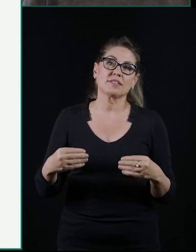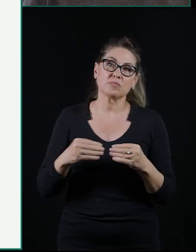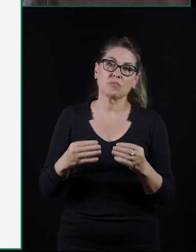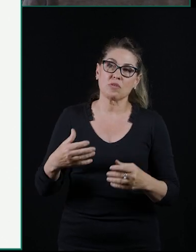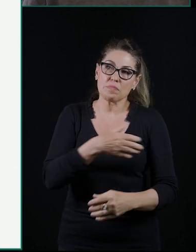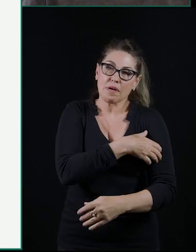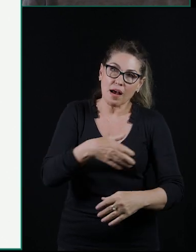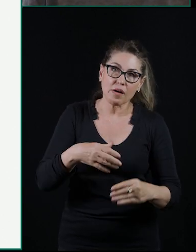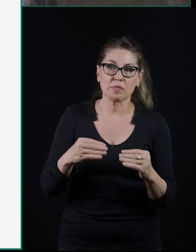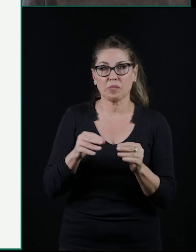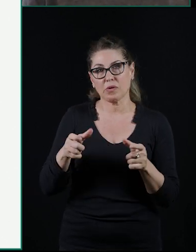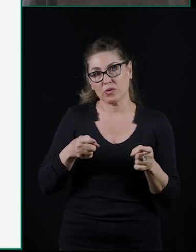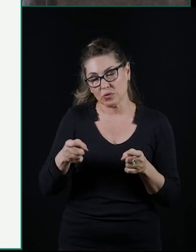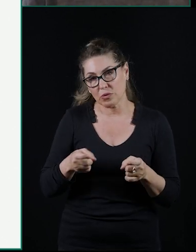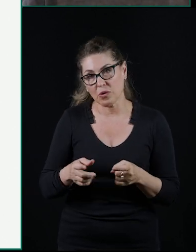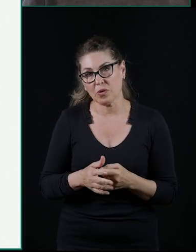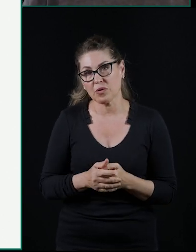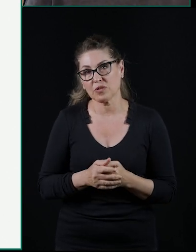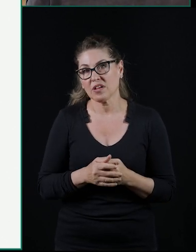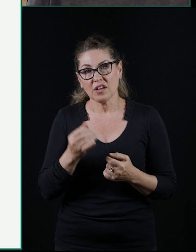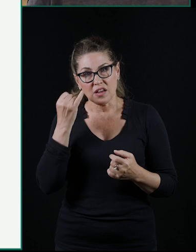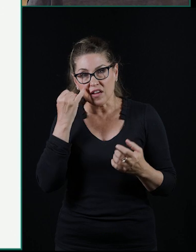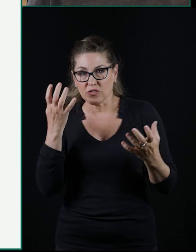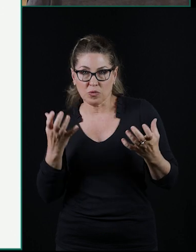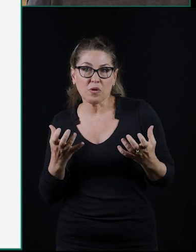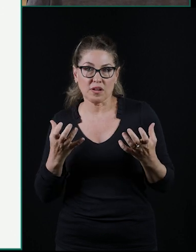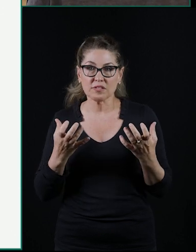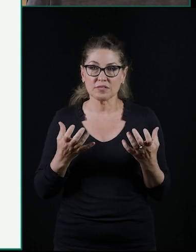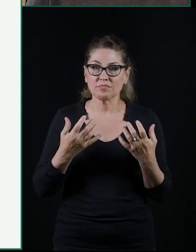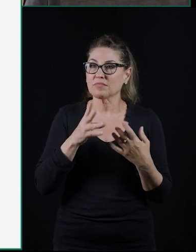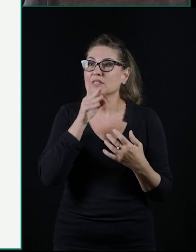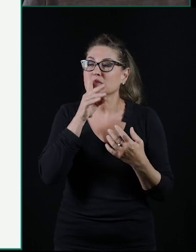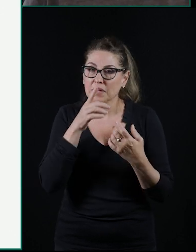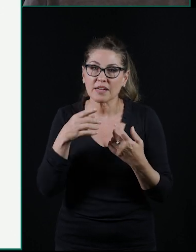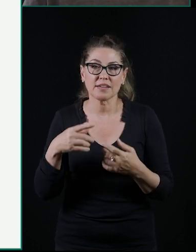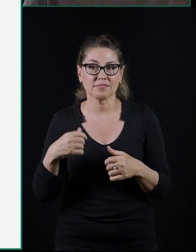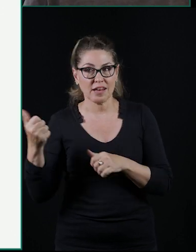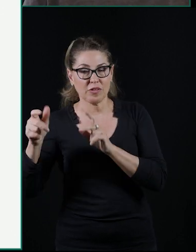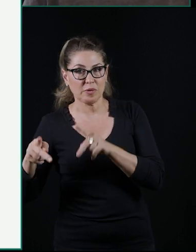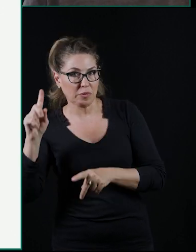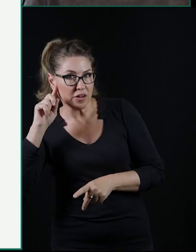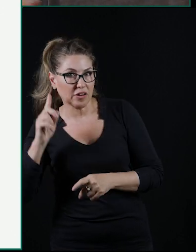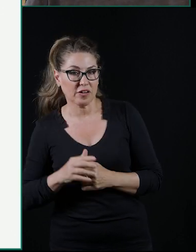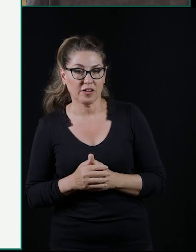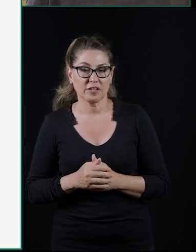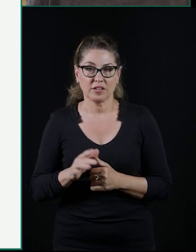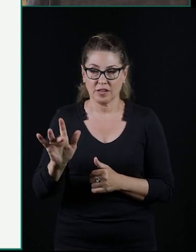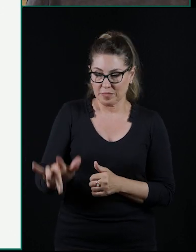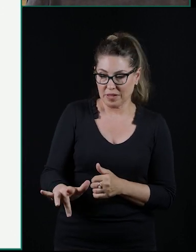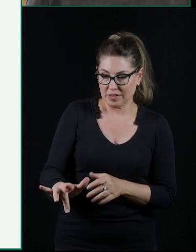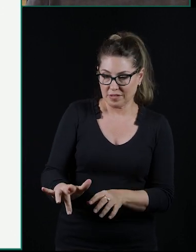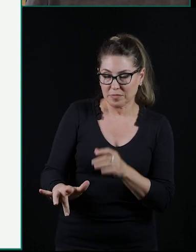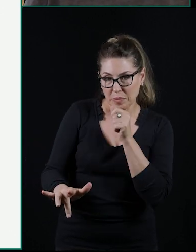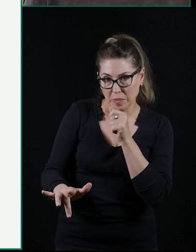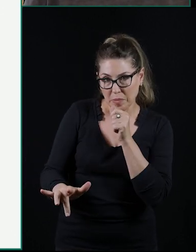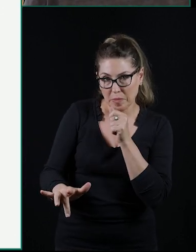and control of when they want to be heard. And you release the key and you will not be heard anymore.